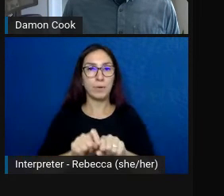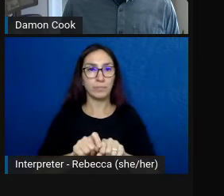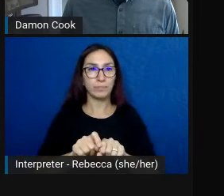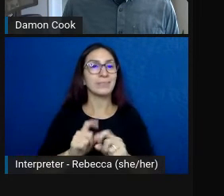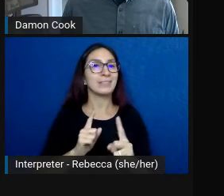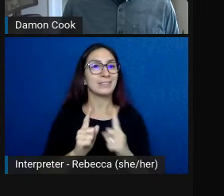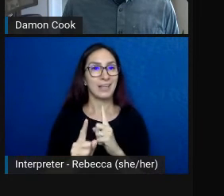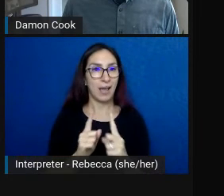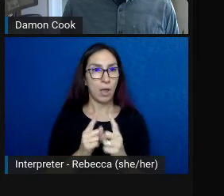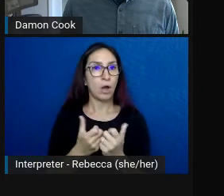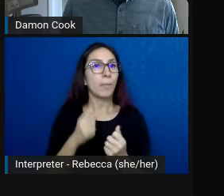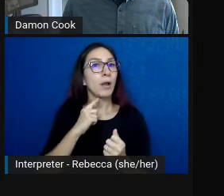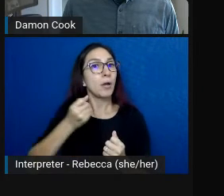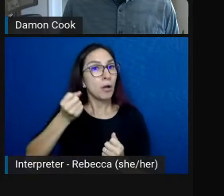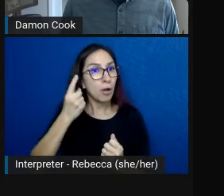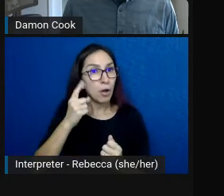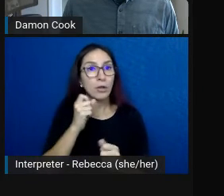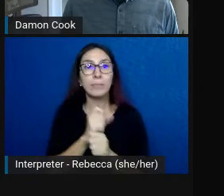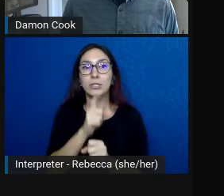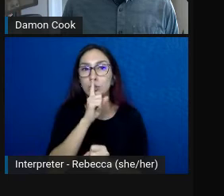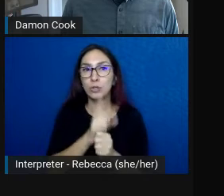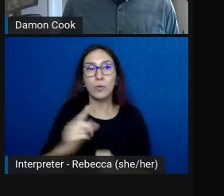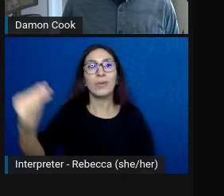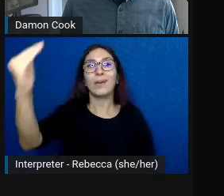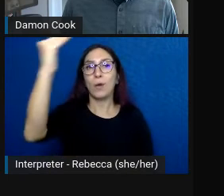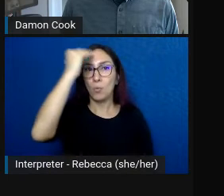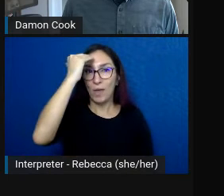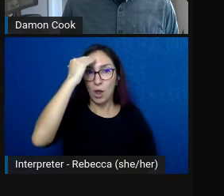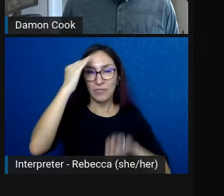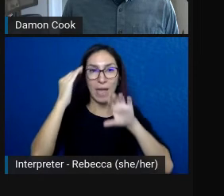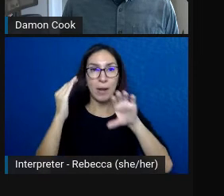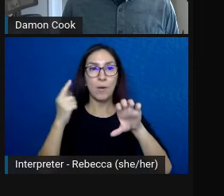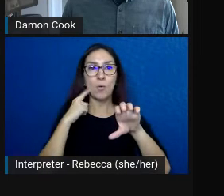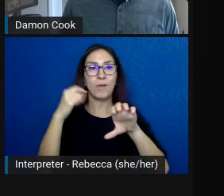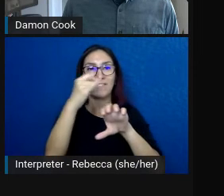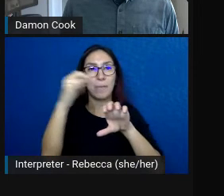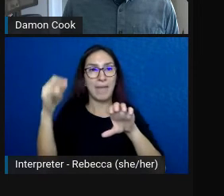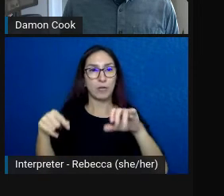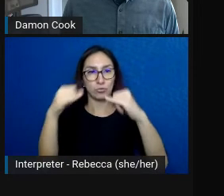to be sure to distinguish the boundaries between the actual dialog and the backdrop.